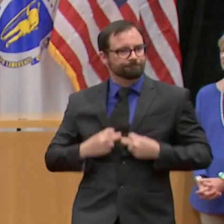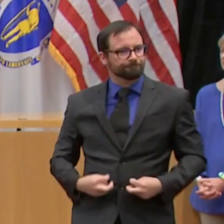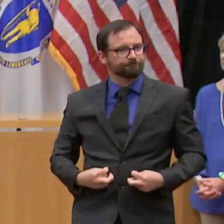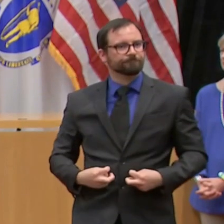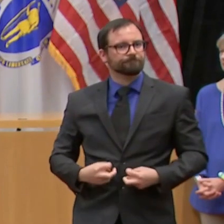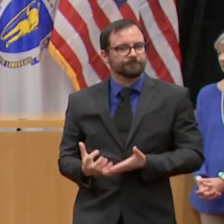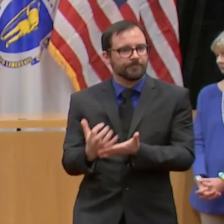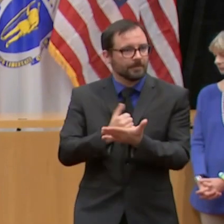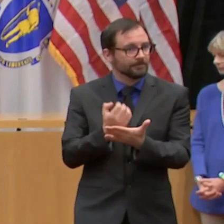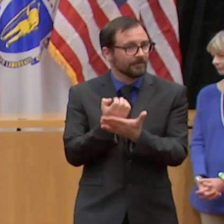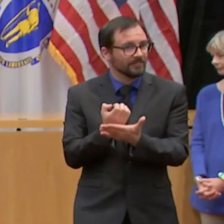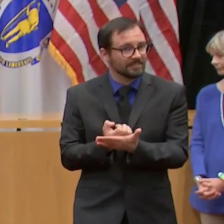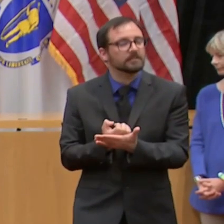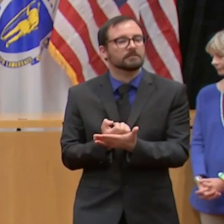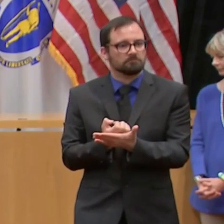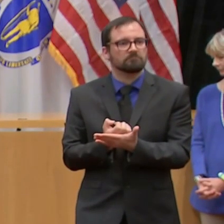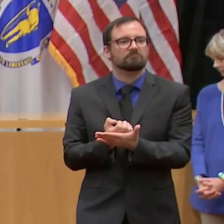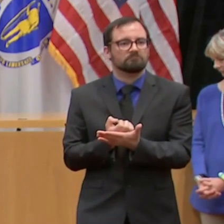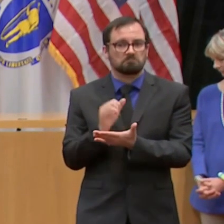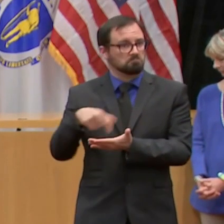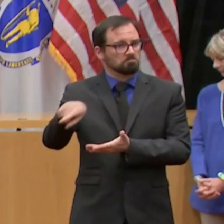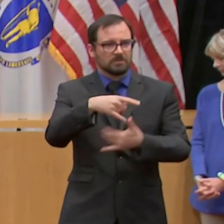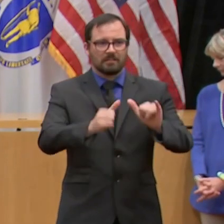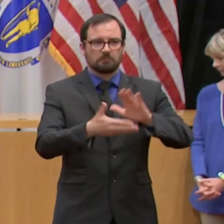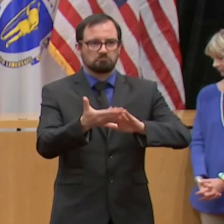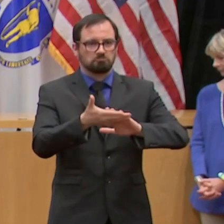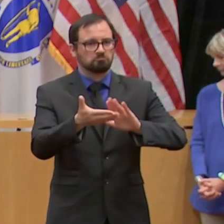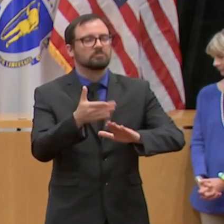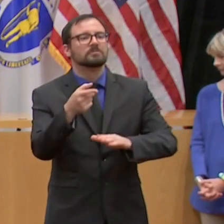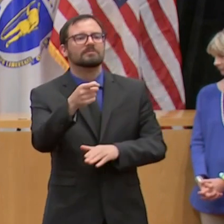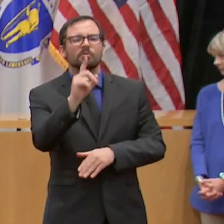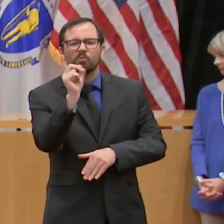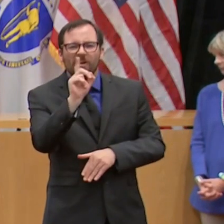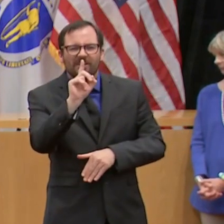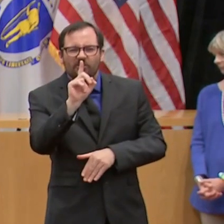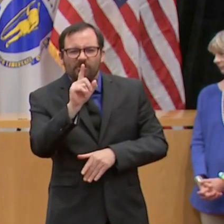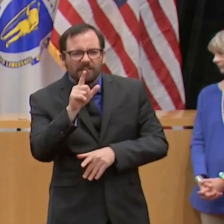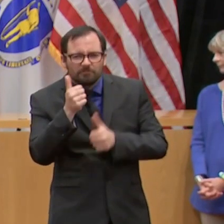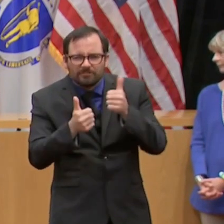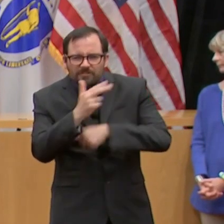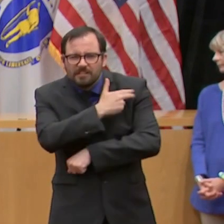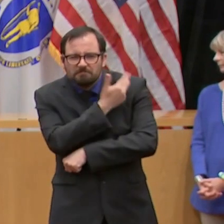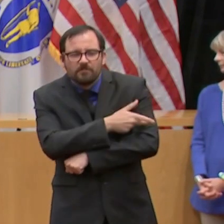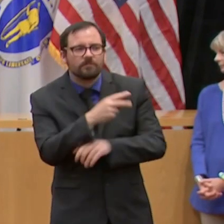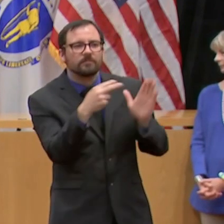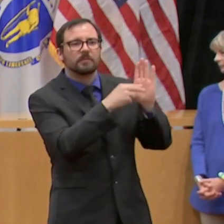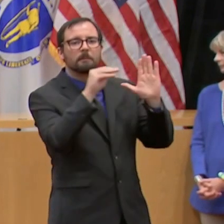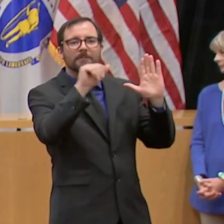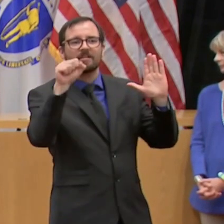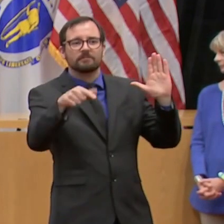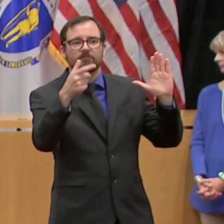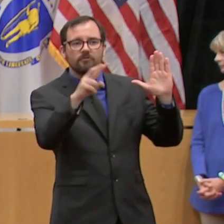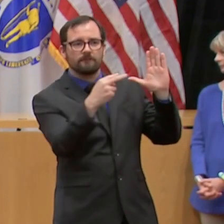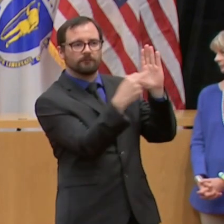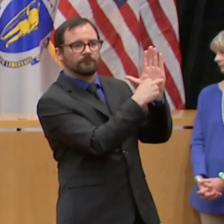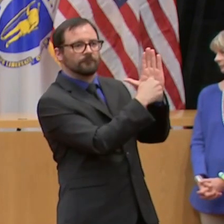NEED THESE CRITICAL SERVICES. INFORMATION ON THE HOSPITALS CAN BE FOUND AT MASS.GOV.